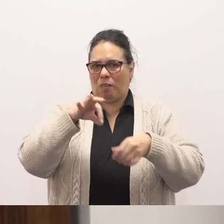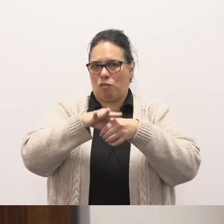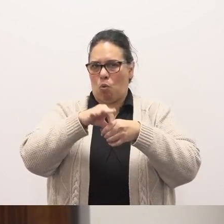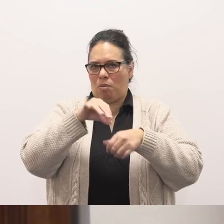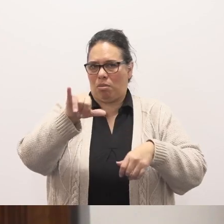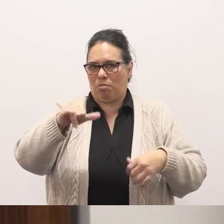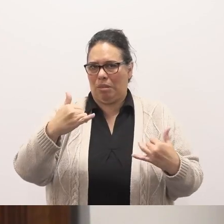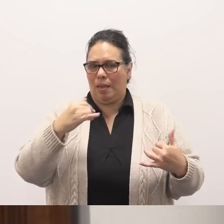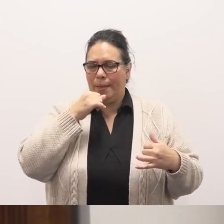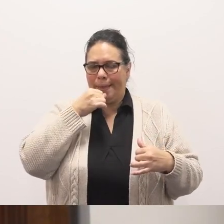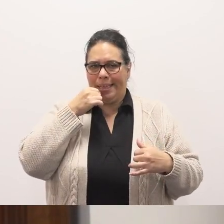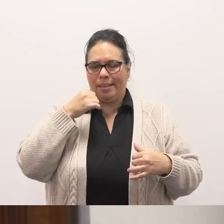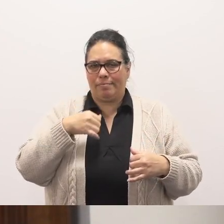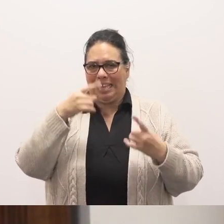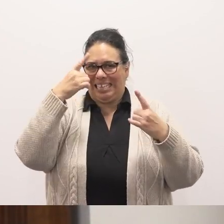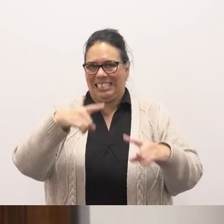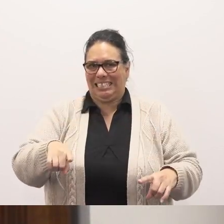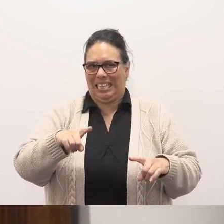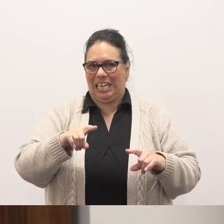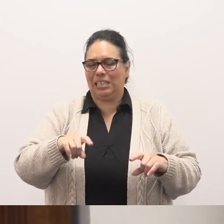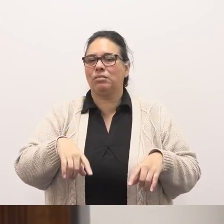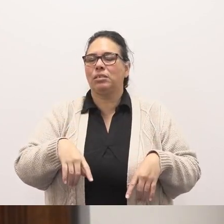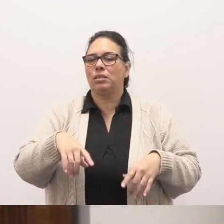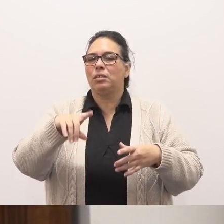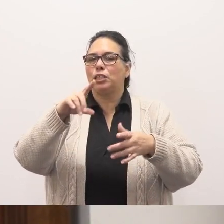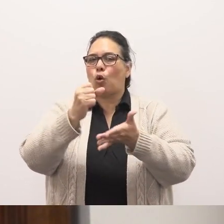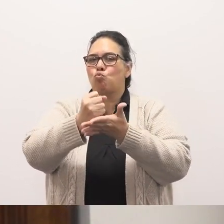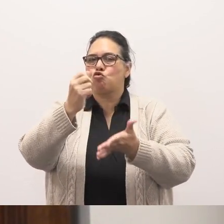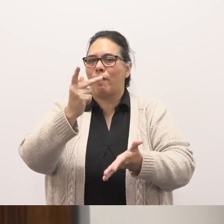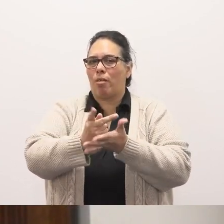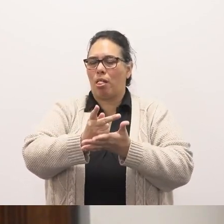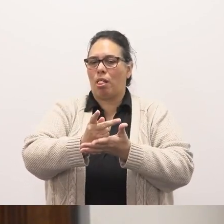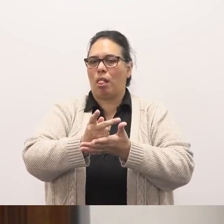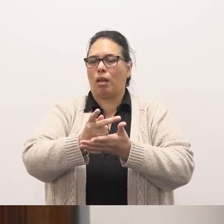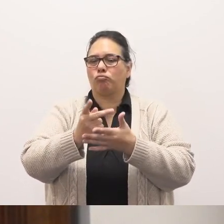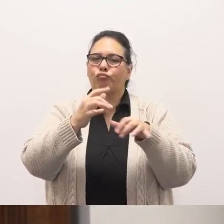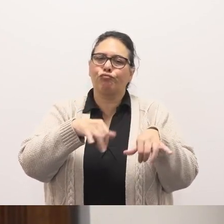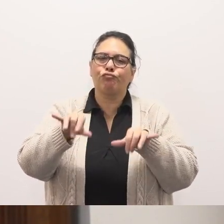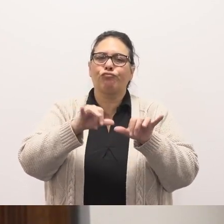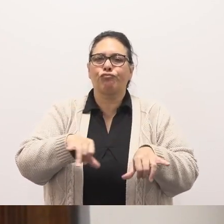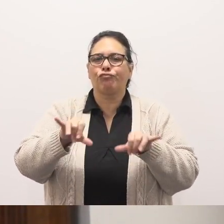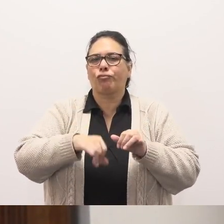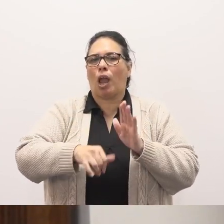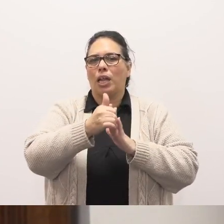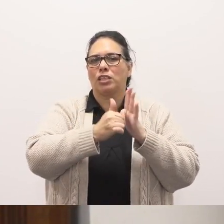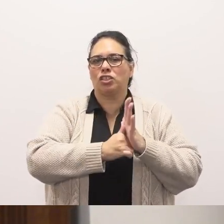This consent calendar groups the approval of routine agenda items into one action for efficiency